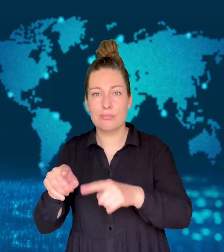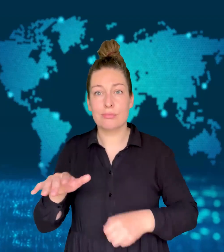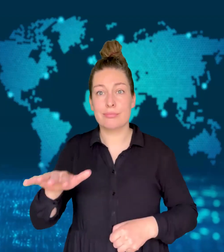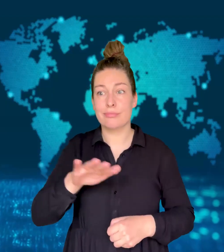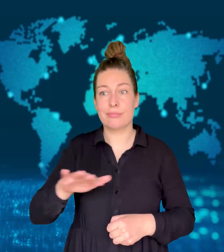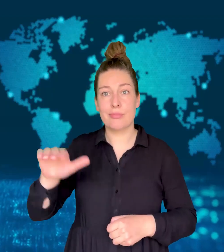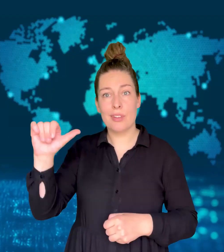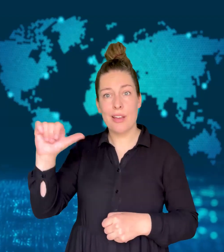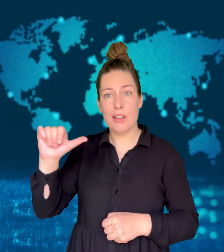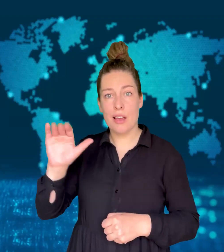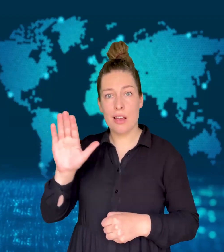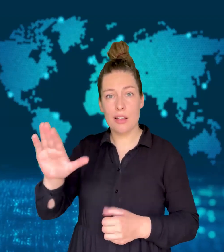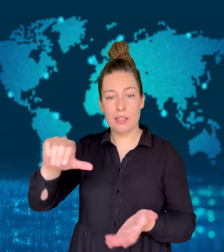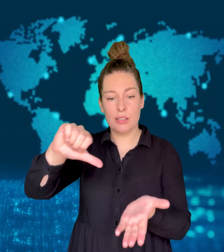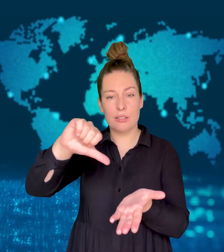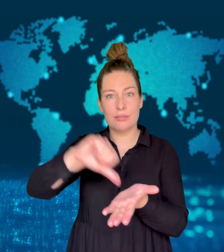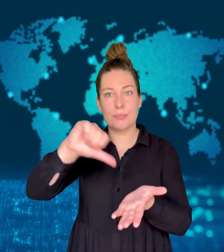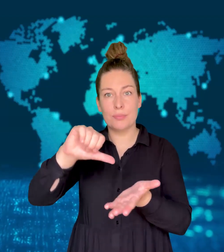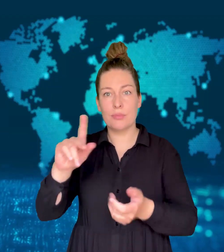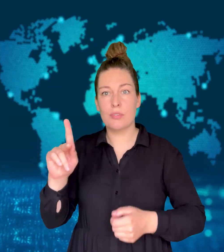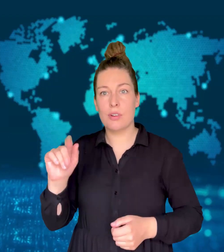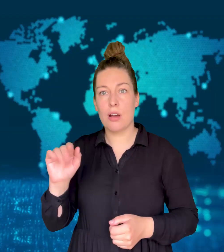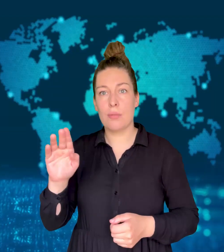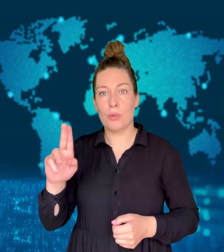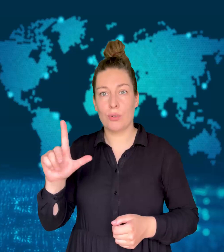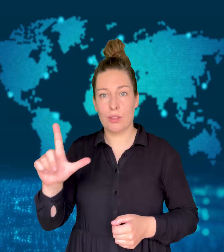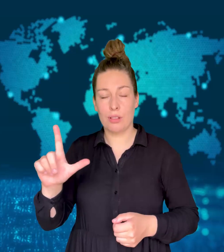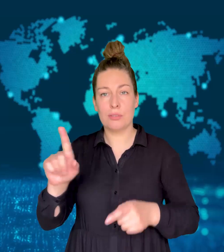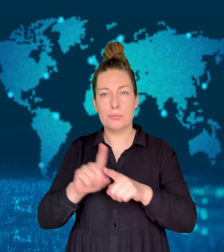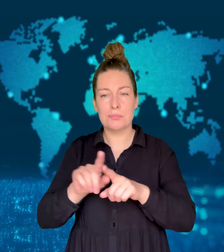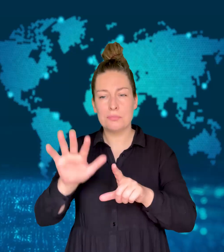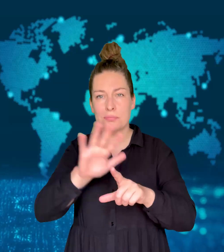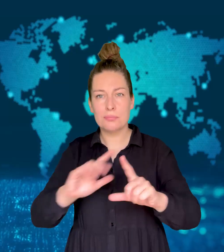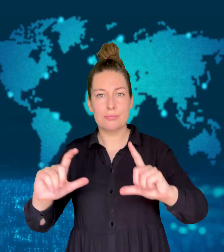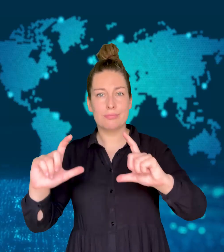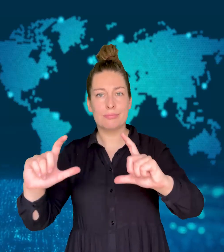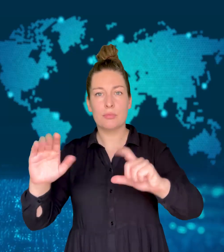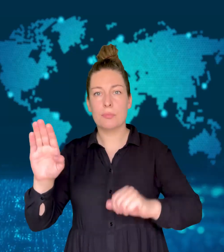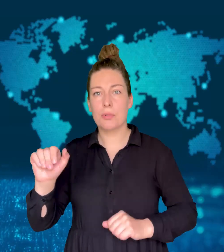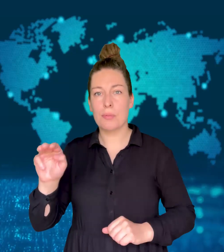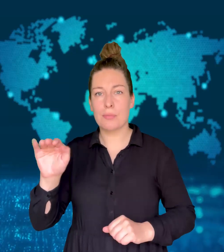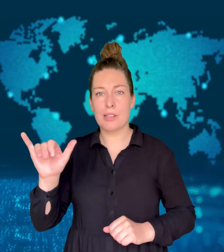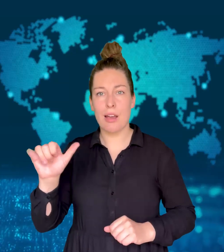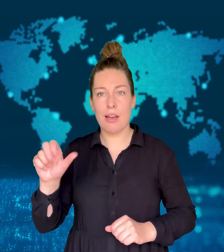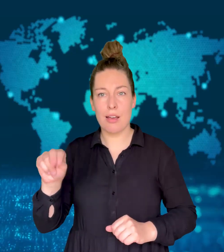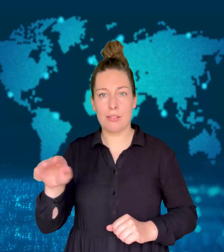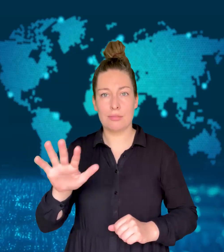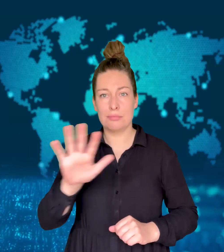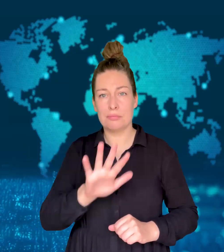At least 31 people were killed and 74 people injured in West Kabul,